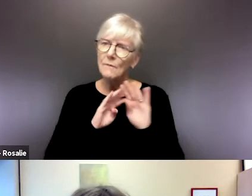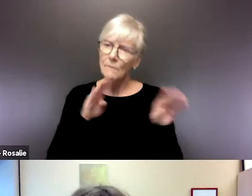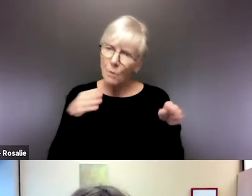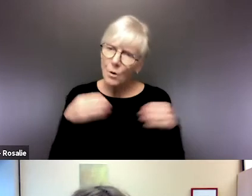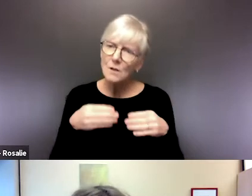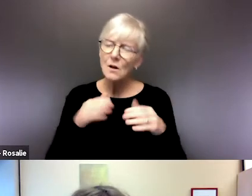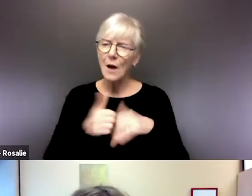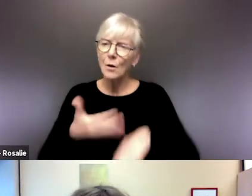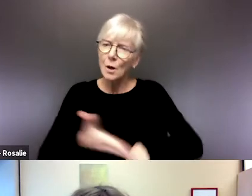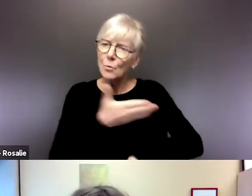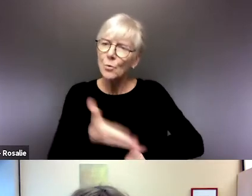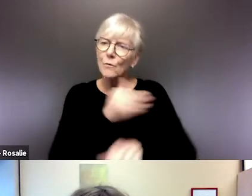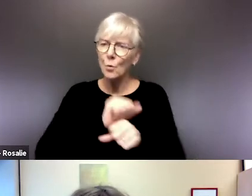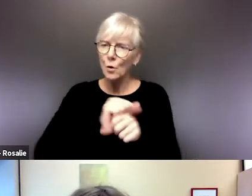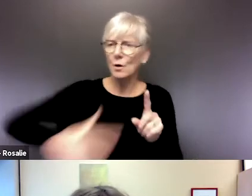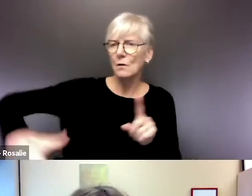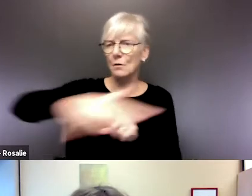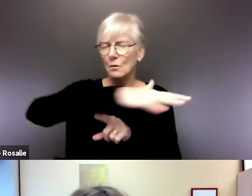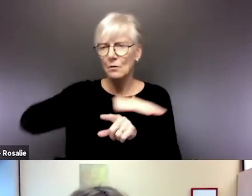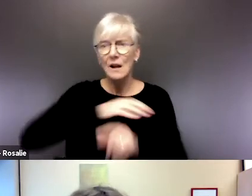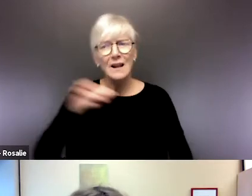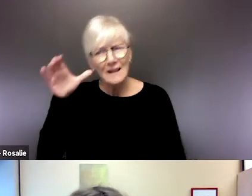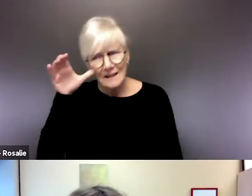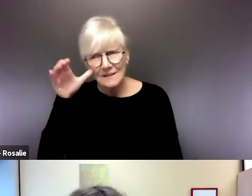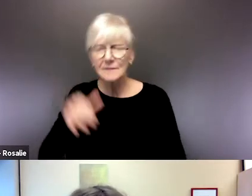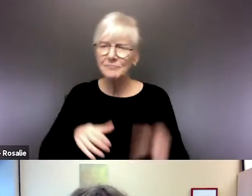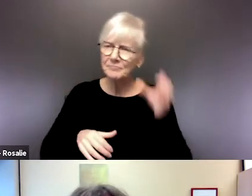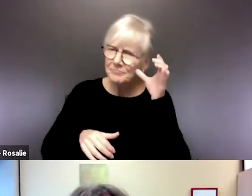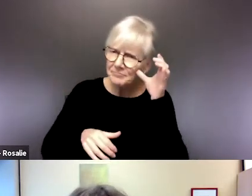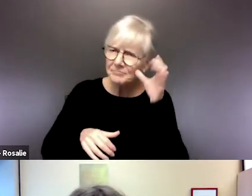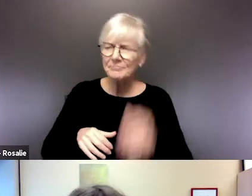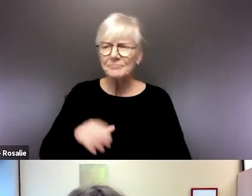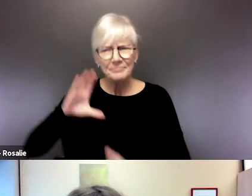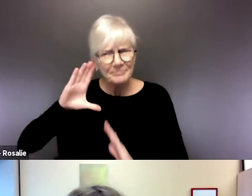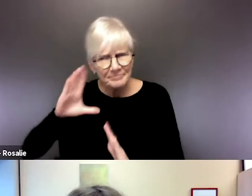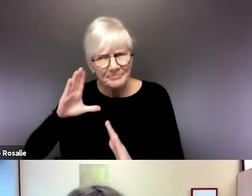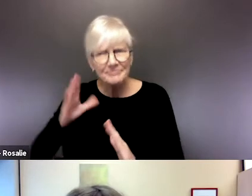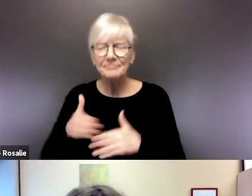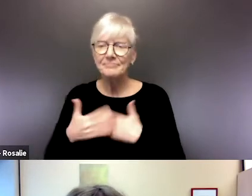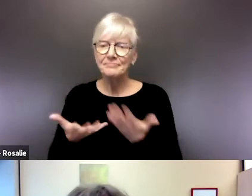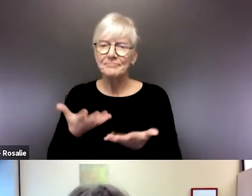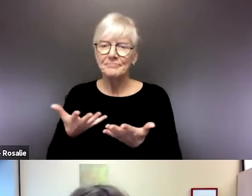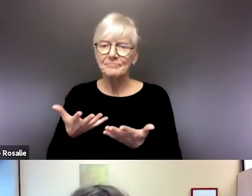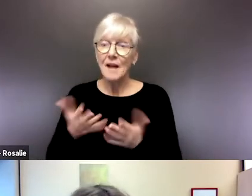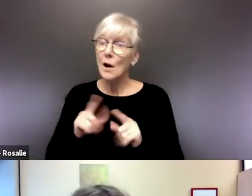organization. Being listened to by management and having the latitude to improve work organization.